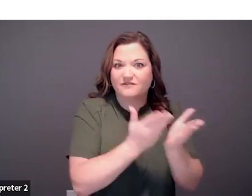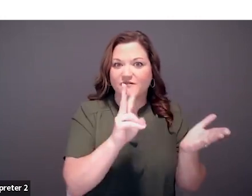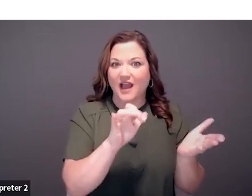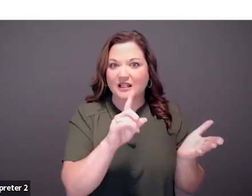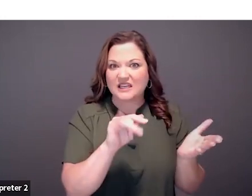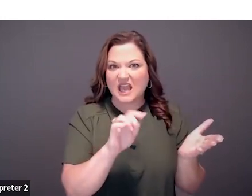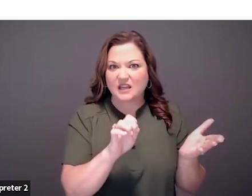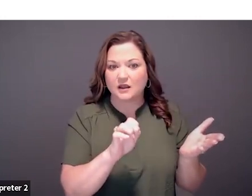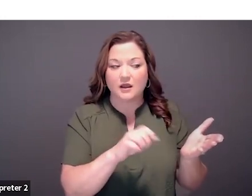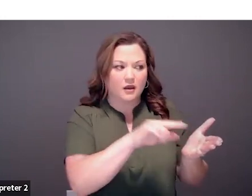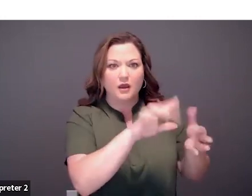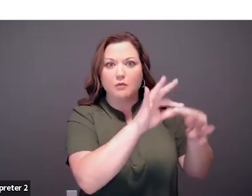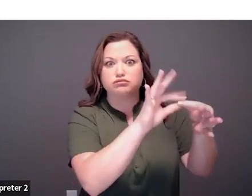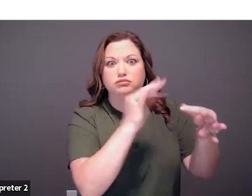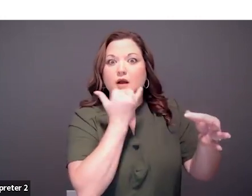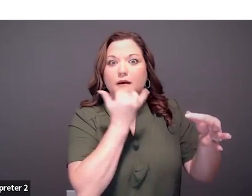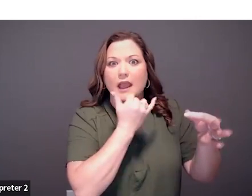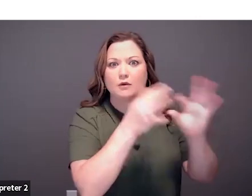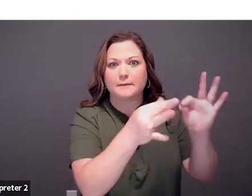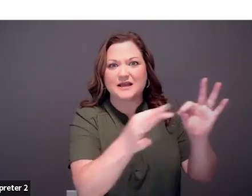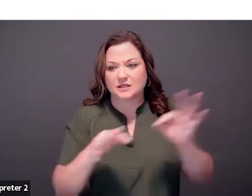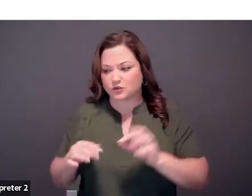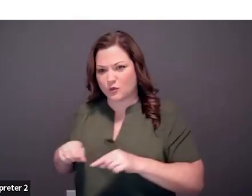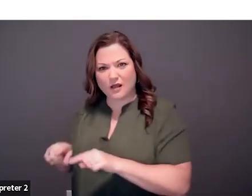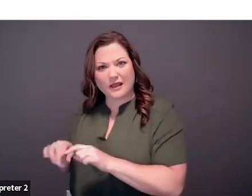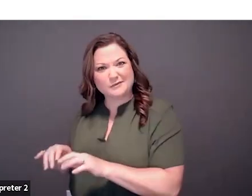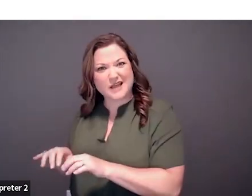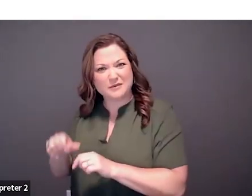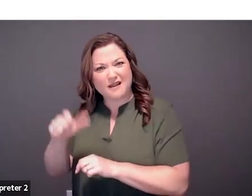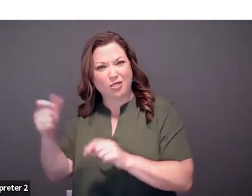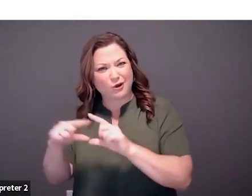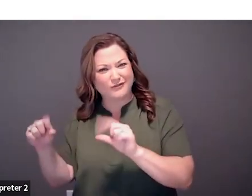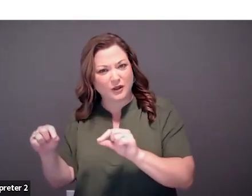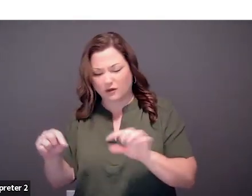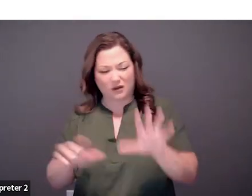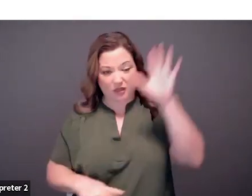while we were trying to enter a different field's input. That was not helpful.